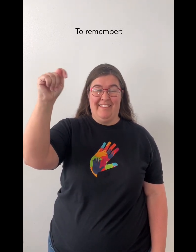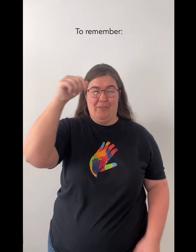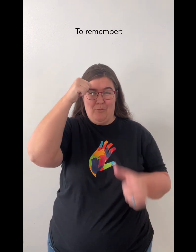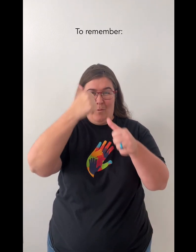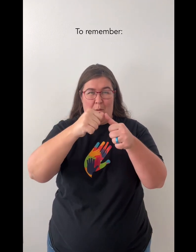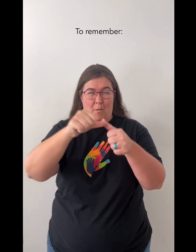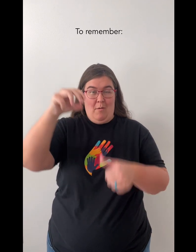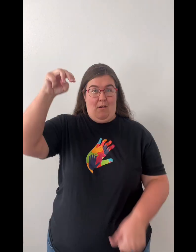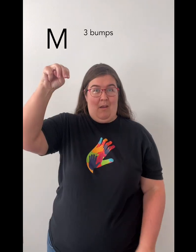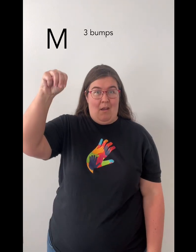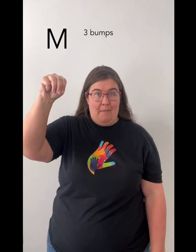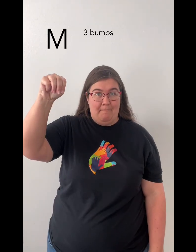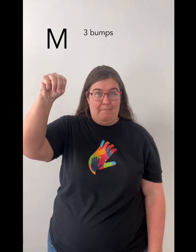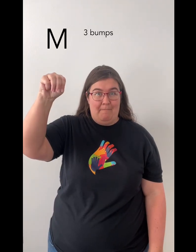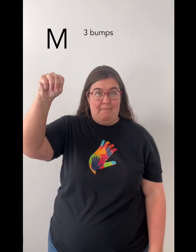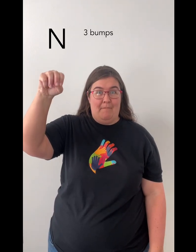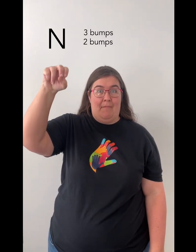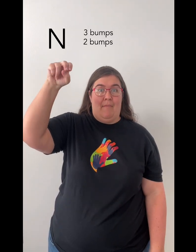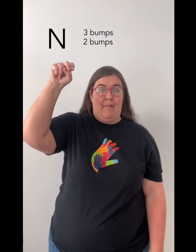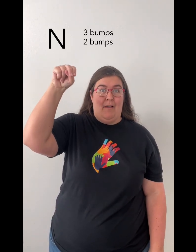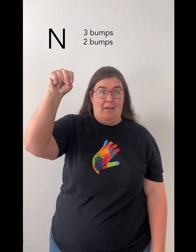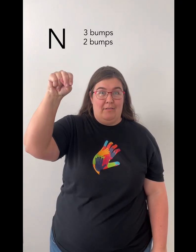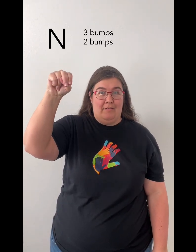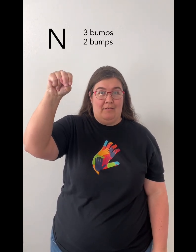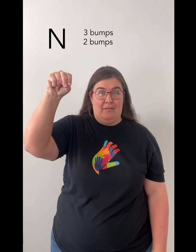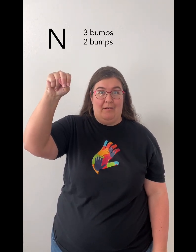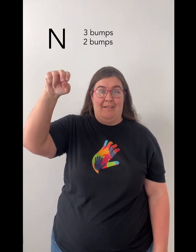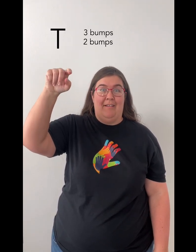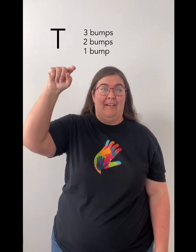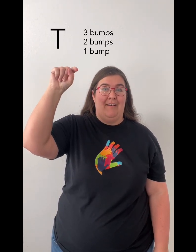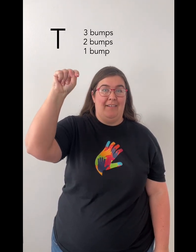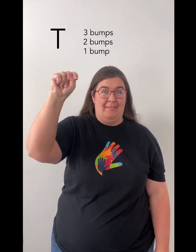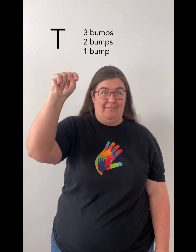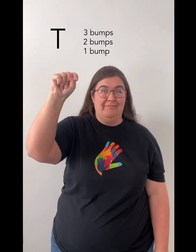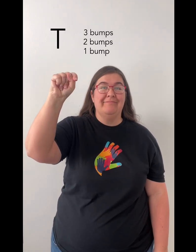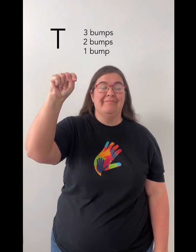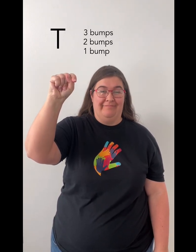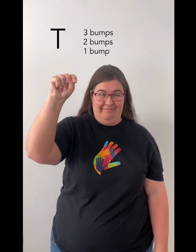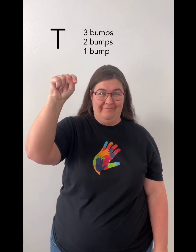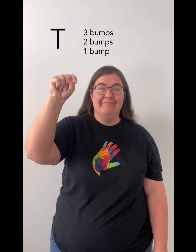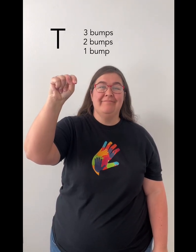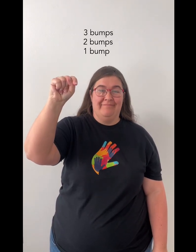To remember: M = 3 bumps N = 2 bumps T = 1 bump